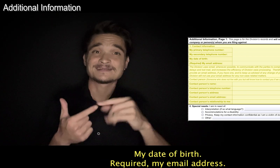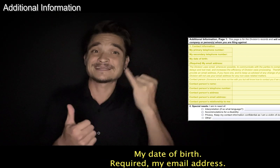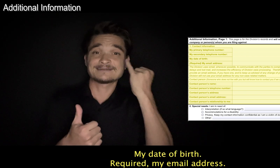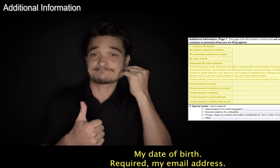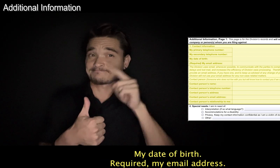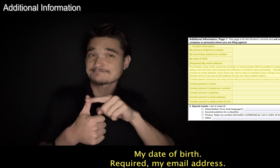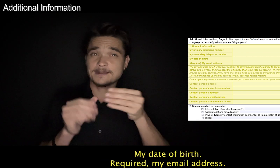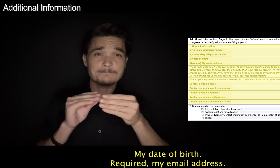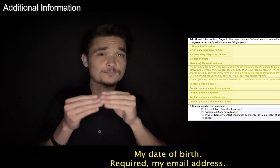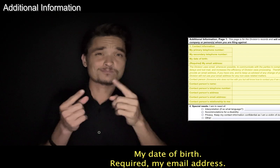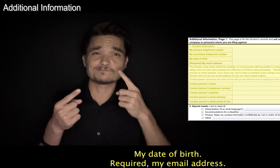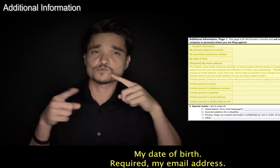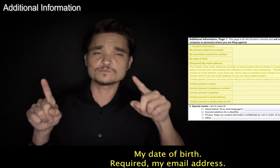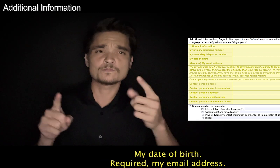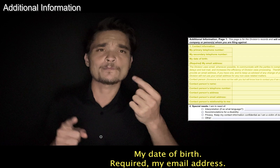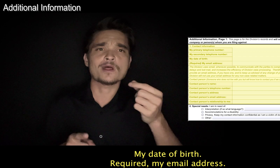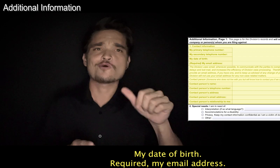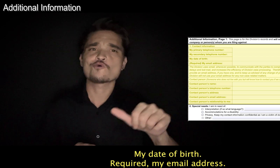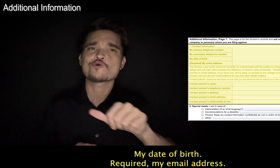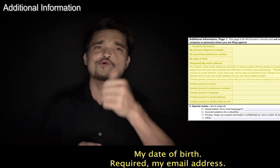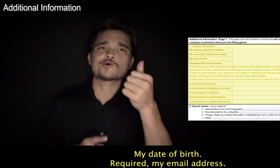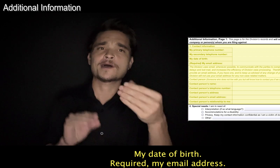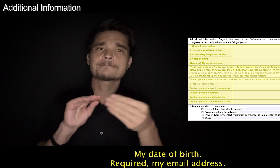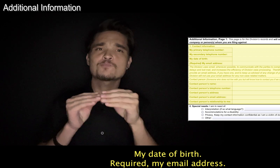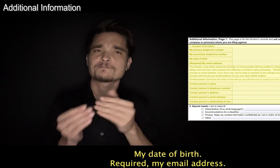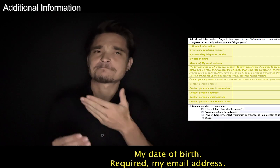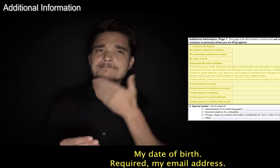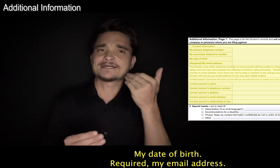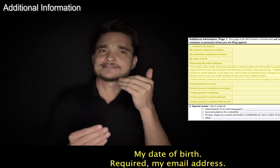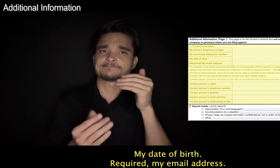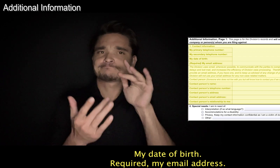My date of birth. Required, my email address.